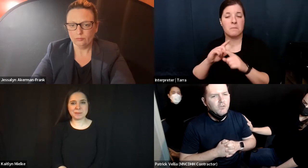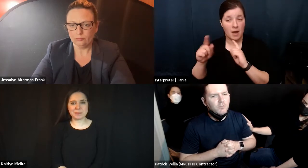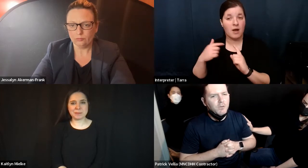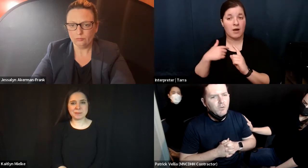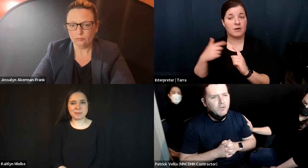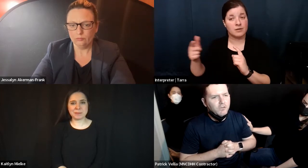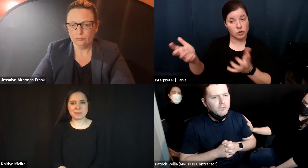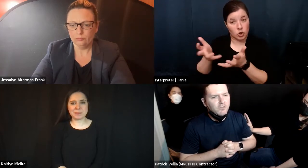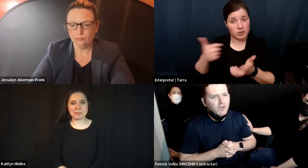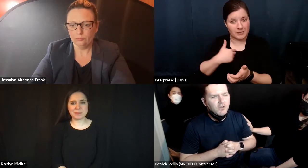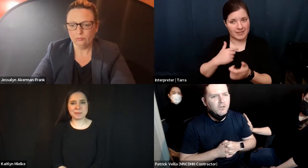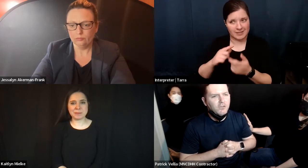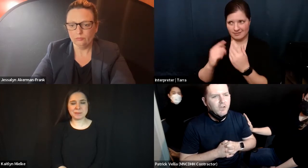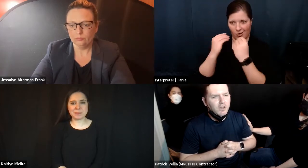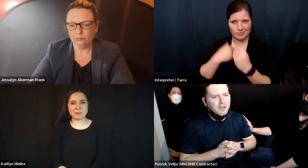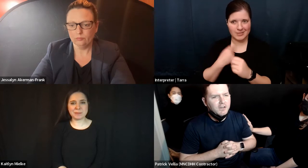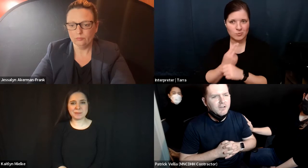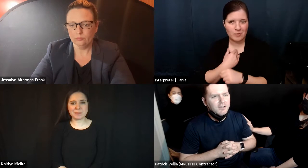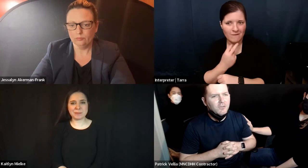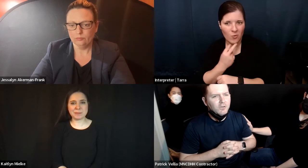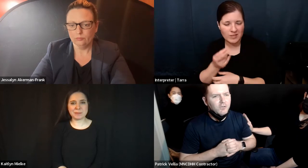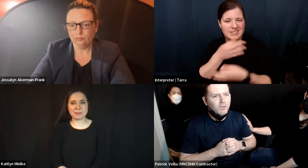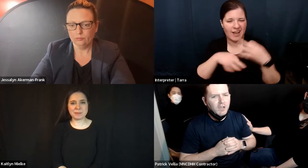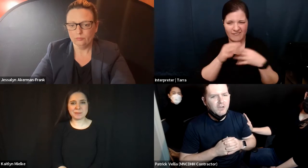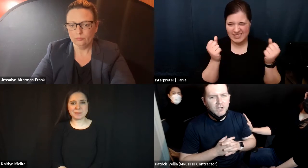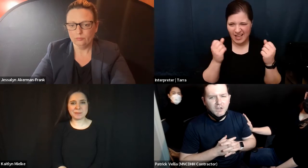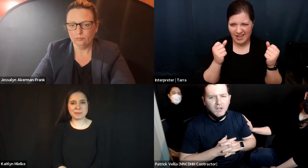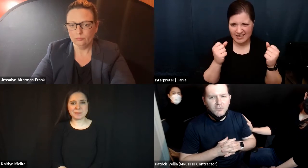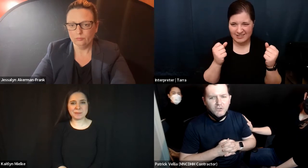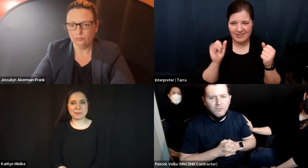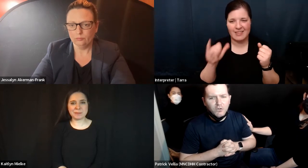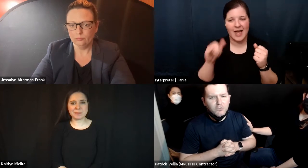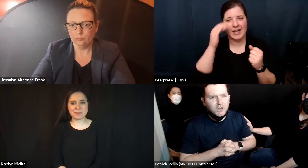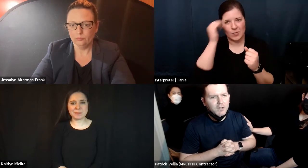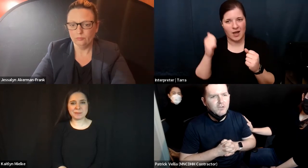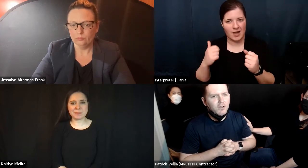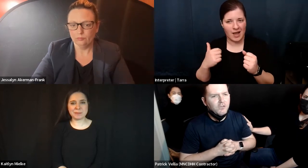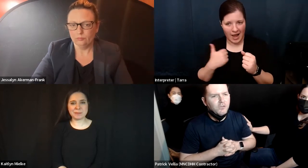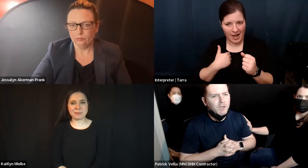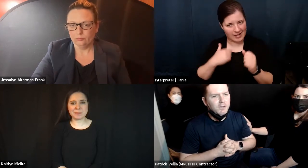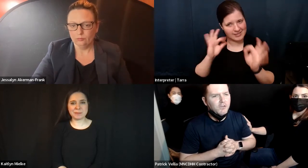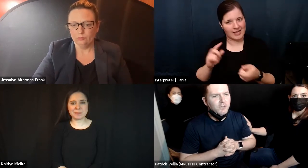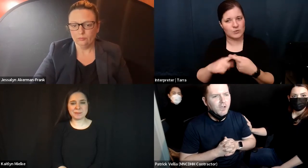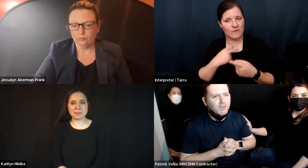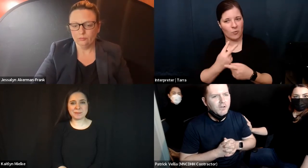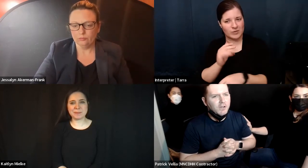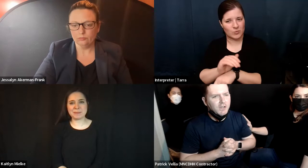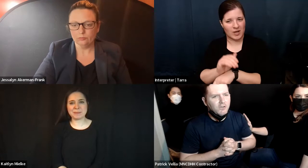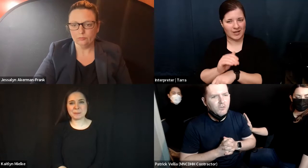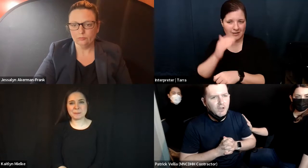But I started sign language interpreting and signed exact English in sixth grade.